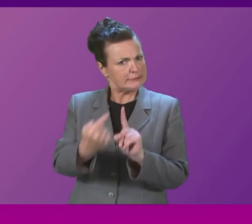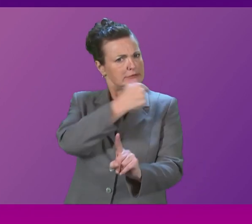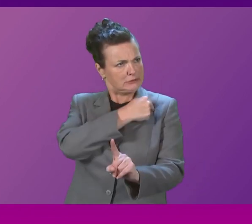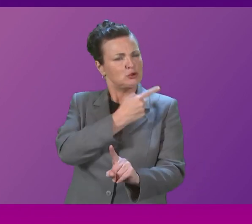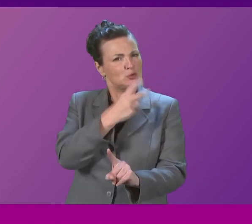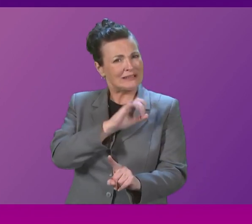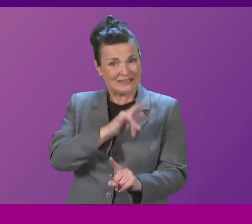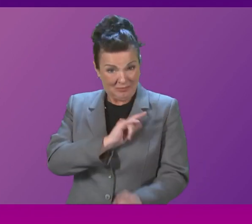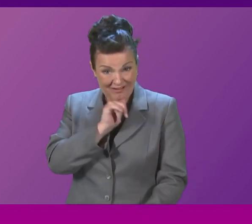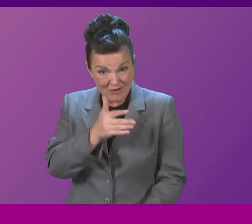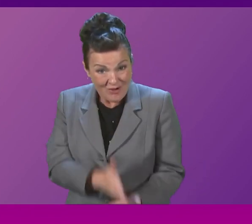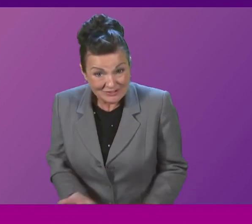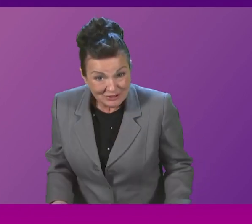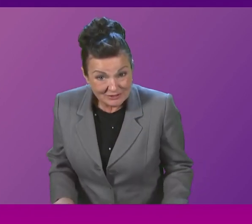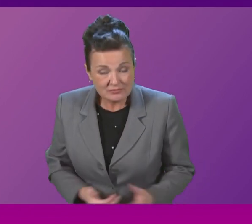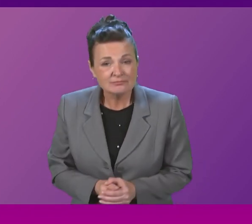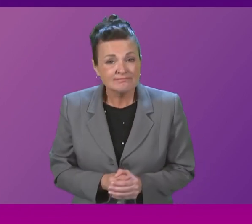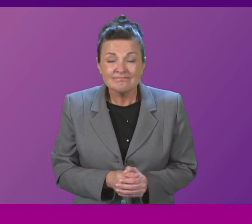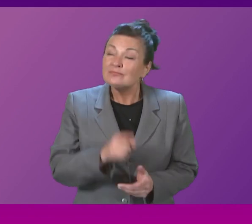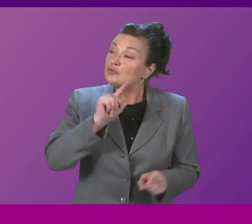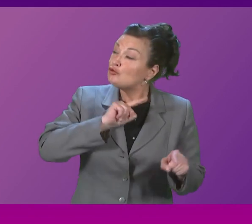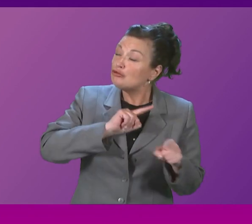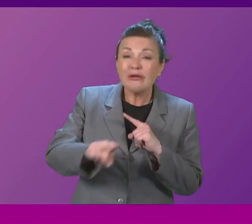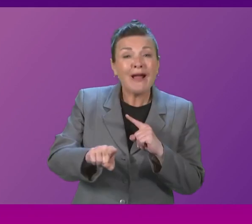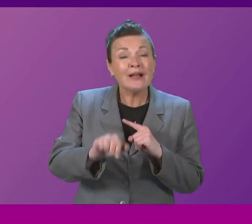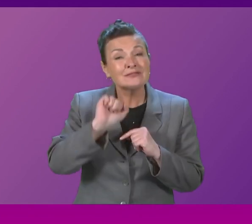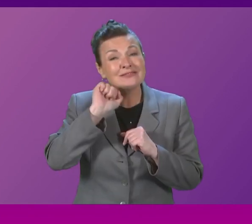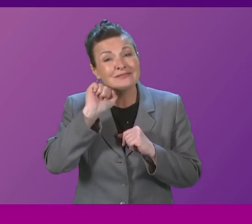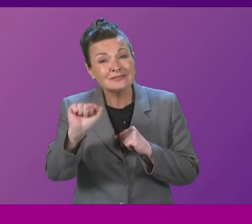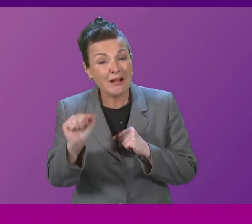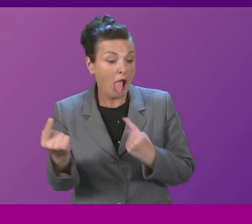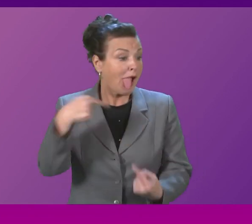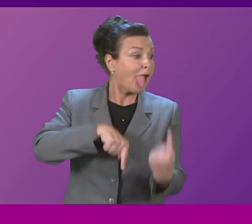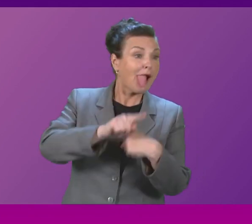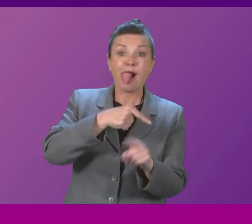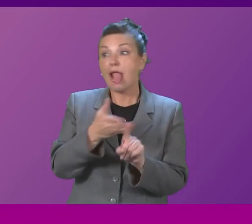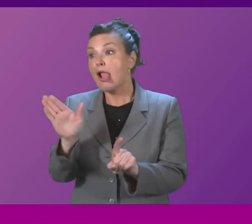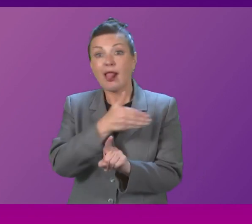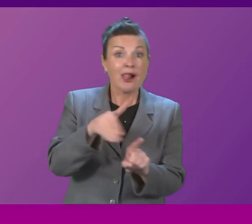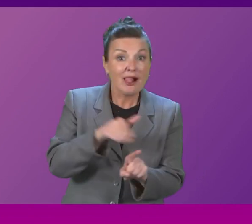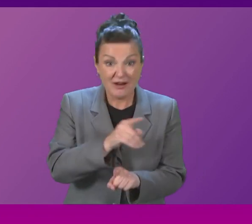I am concerned that, in an attempt to excuse the original falsehoods, the Government is